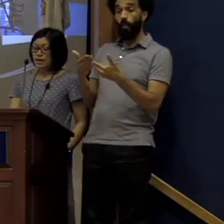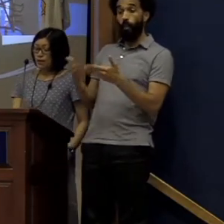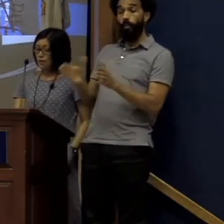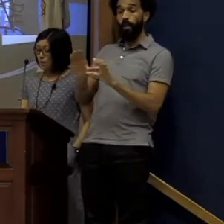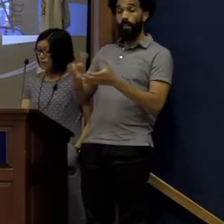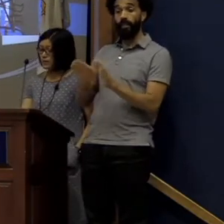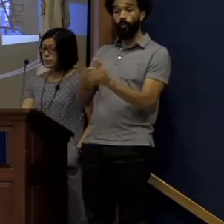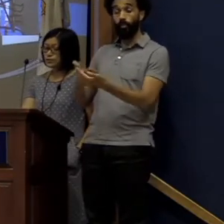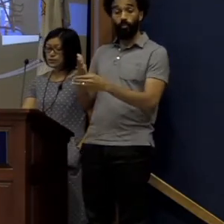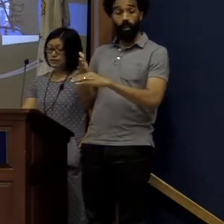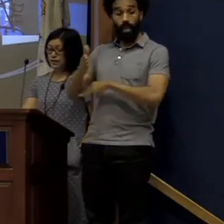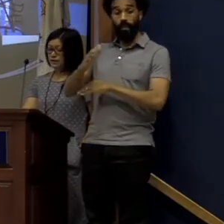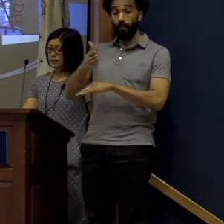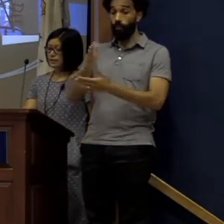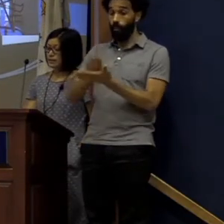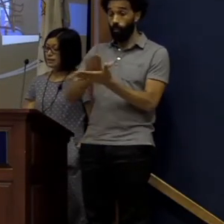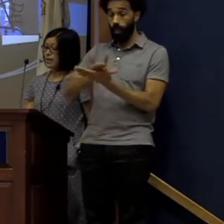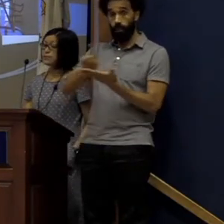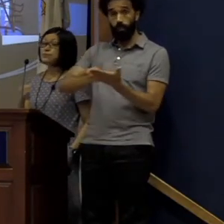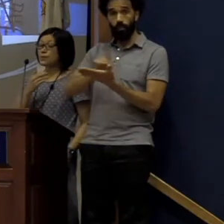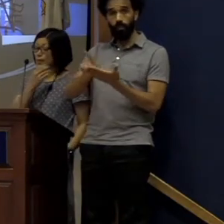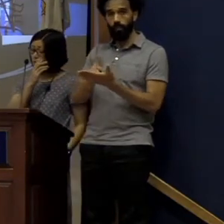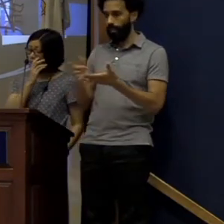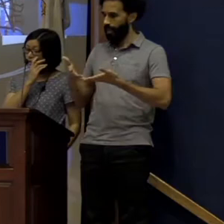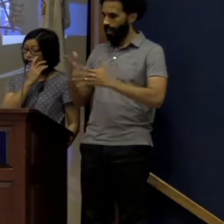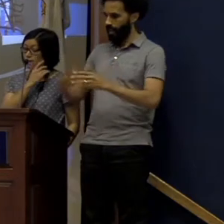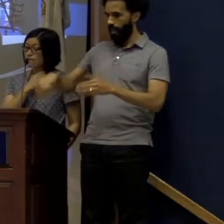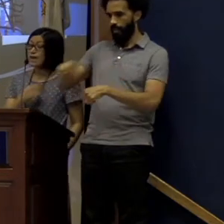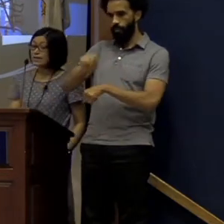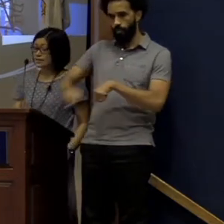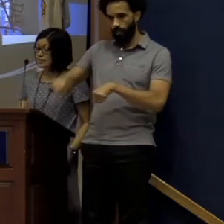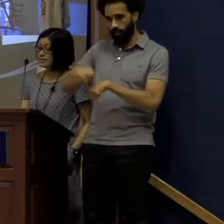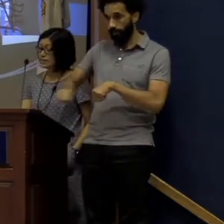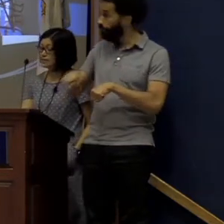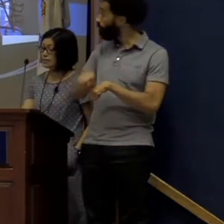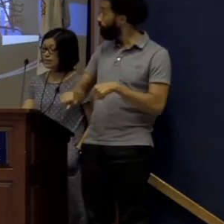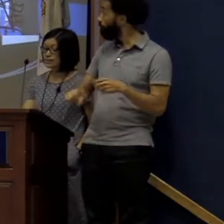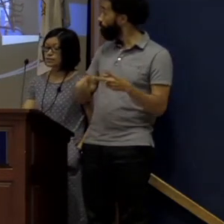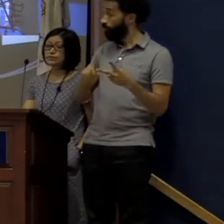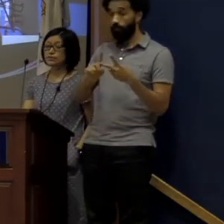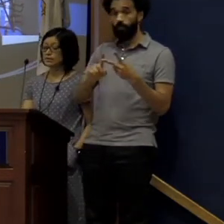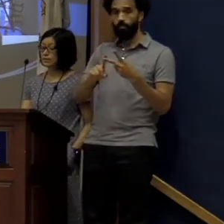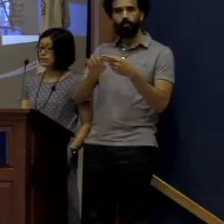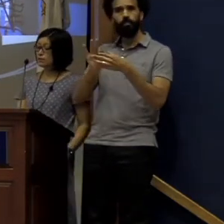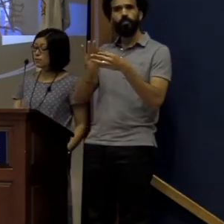What were the issues of science? Classroom morale and fairness concerns relating to student participation norms.